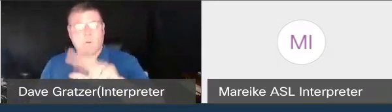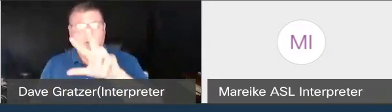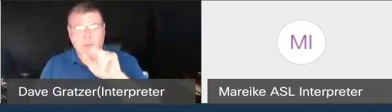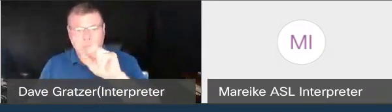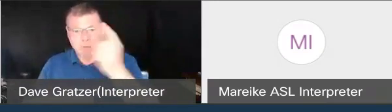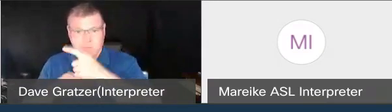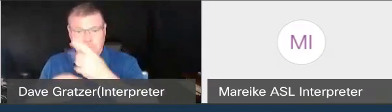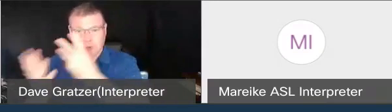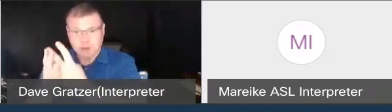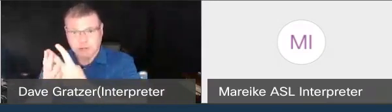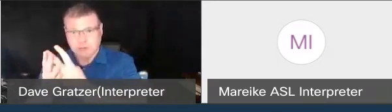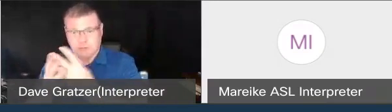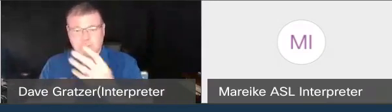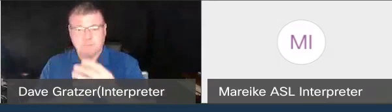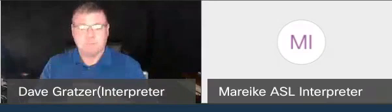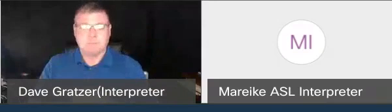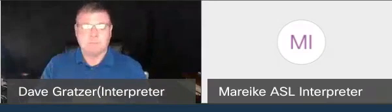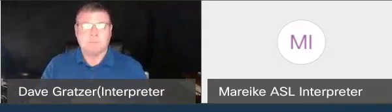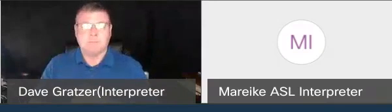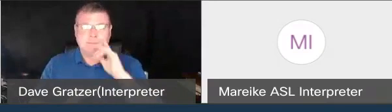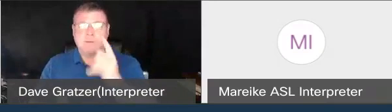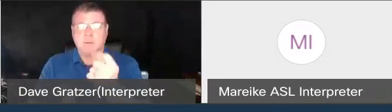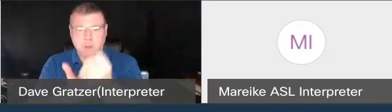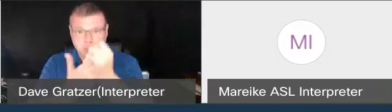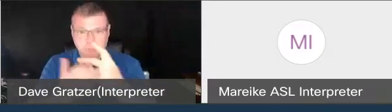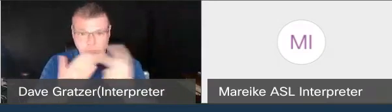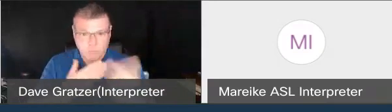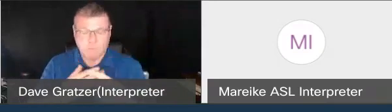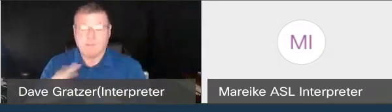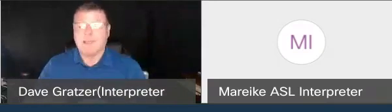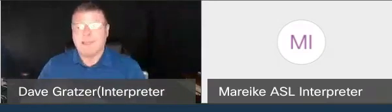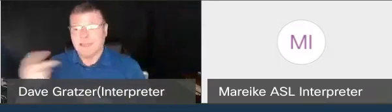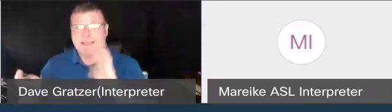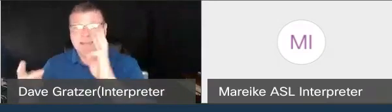versus, uh, the treatment program, the next at 60, then 90,